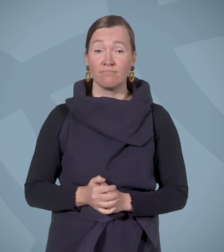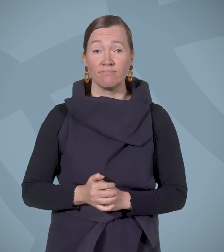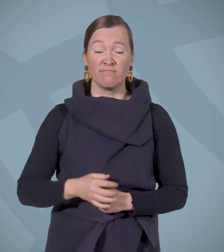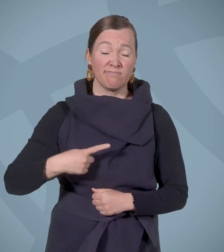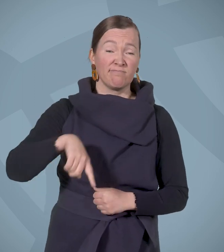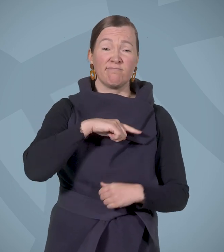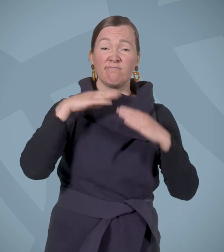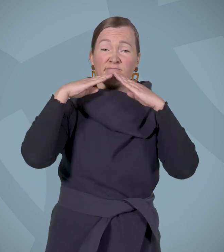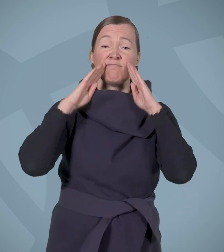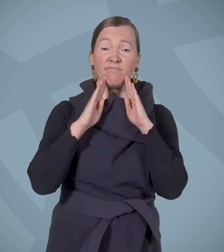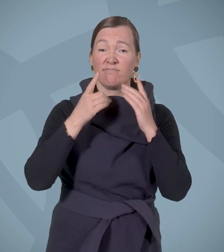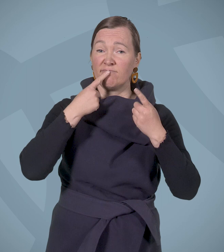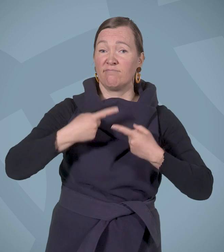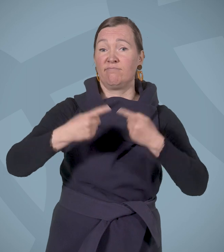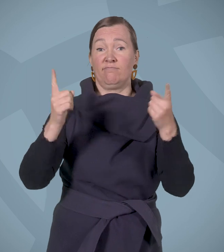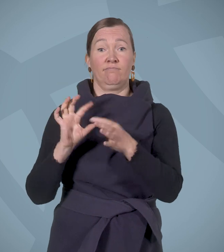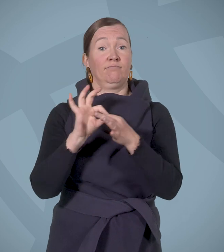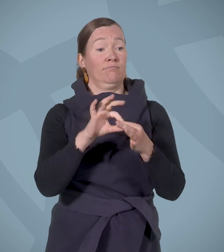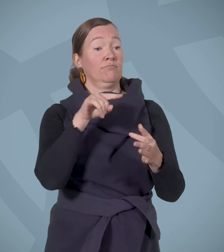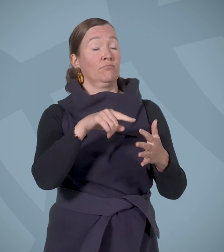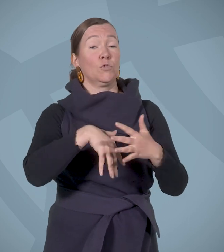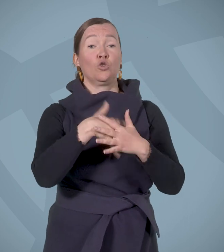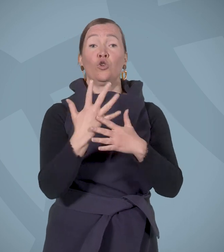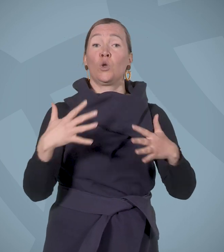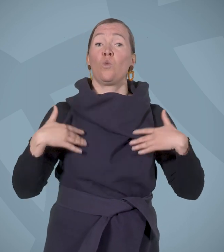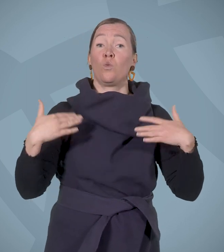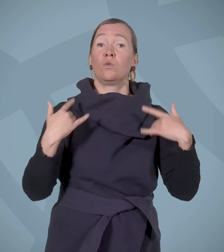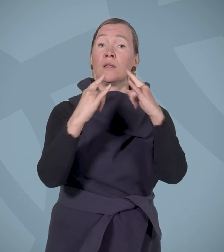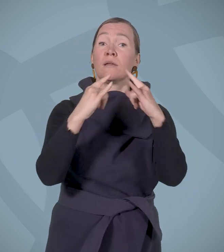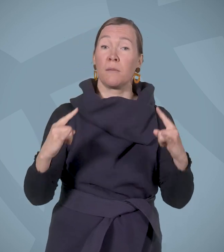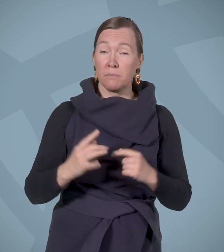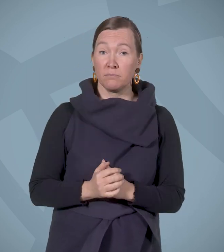I am signing with a heavy heart regarding the Nordic Youth Camp.